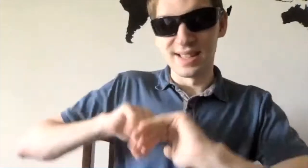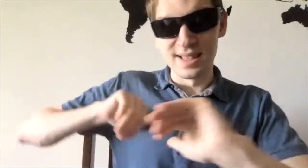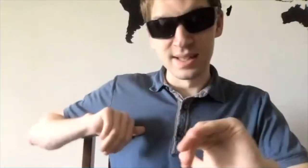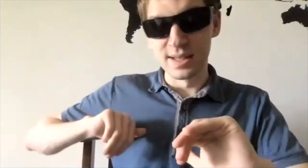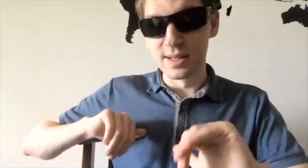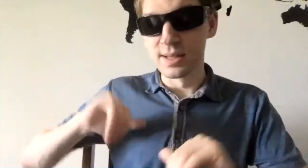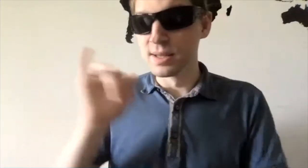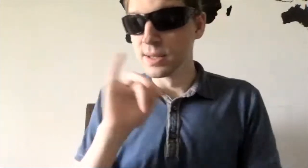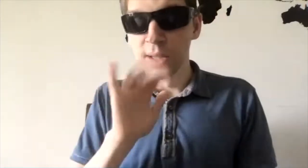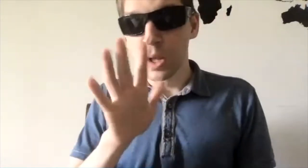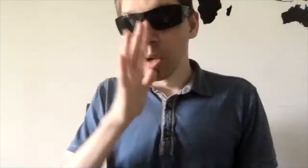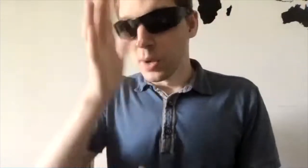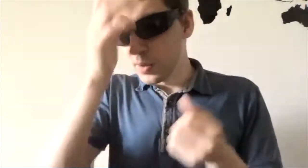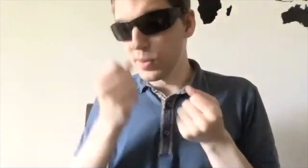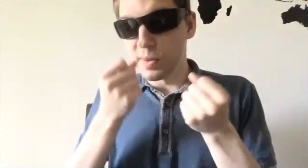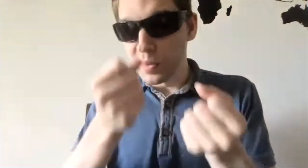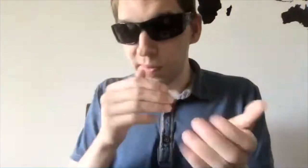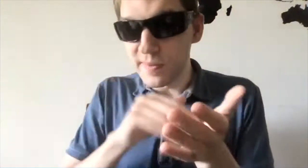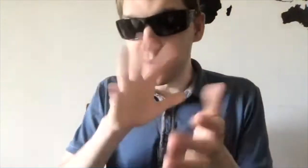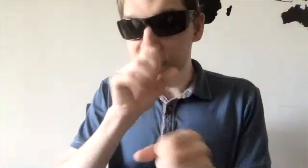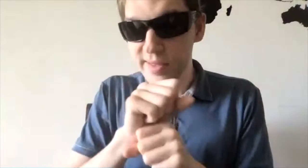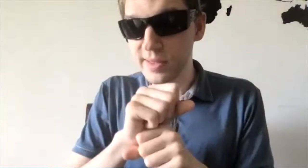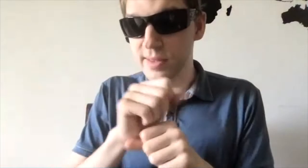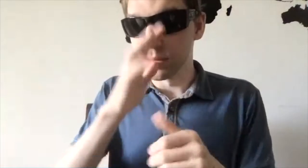And even for someone who would be an SSP